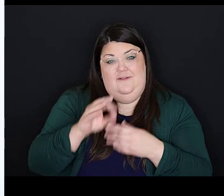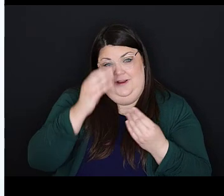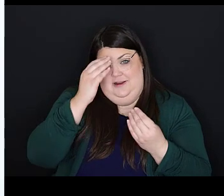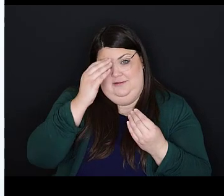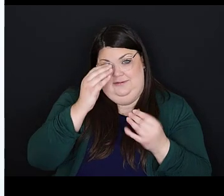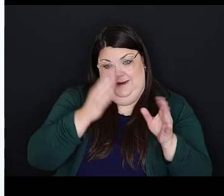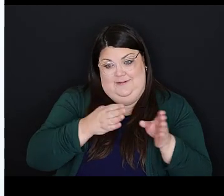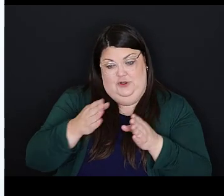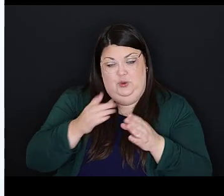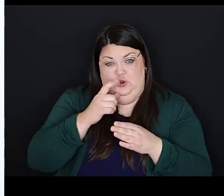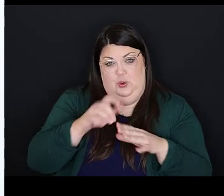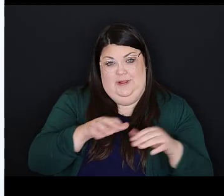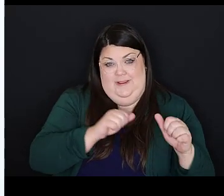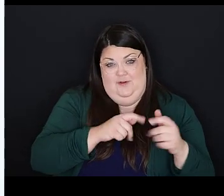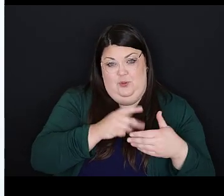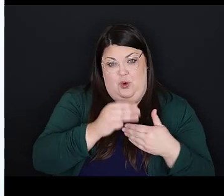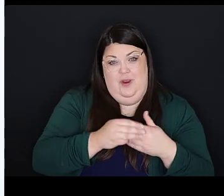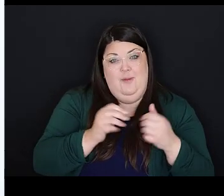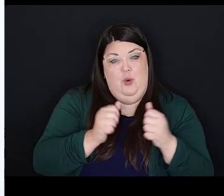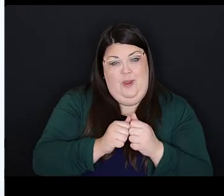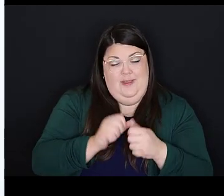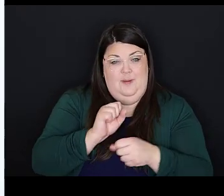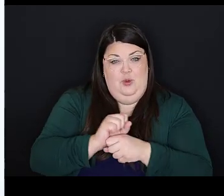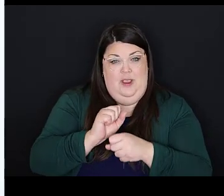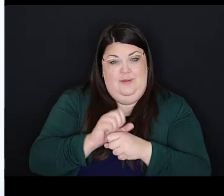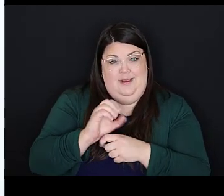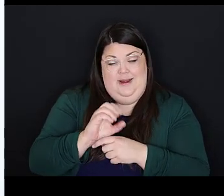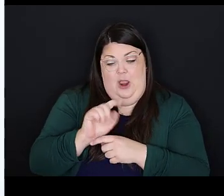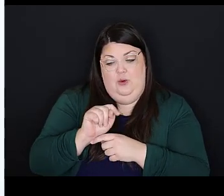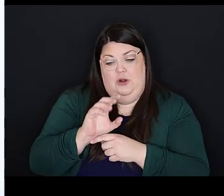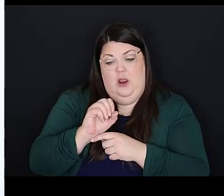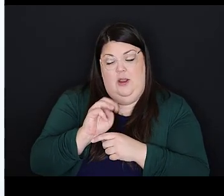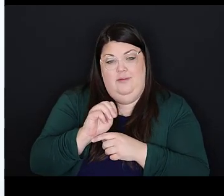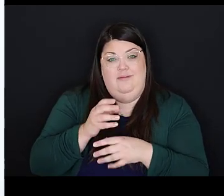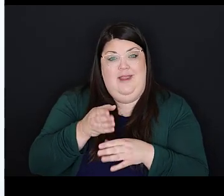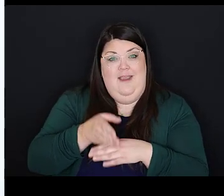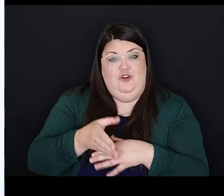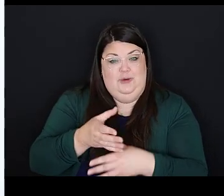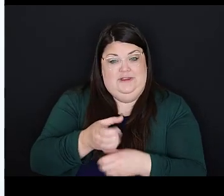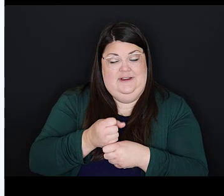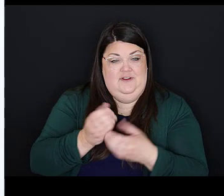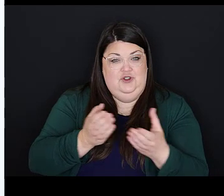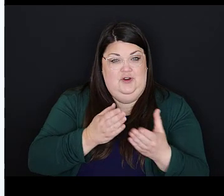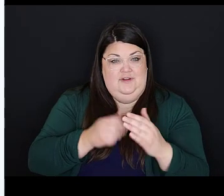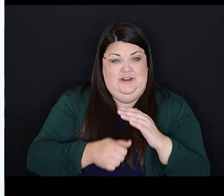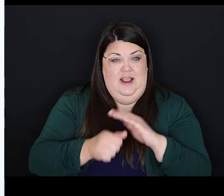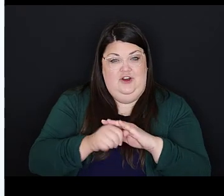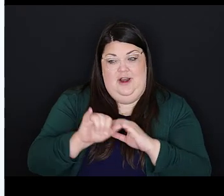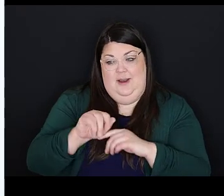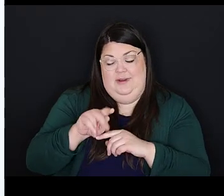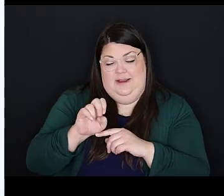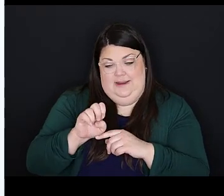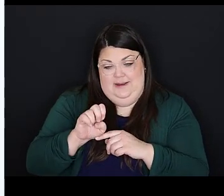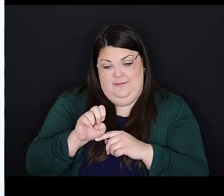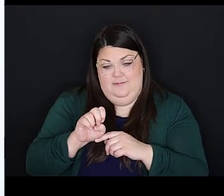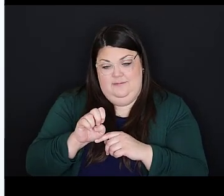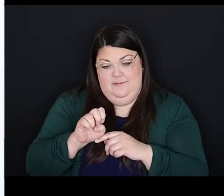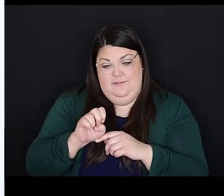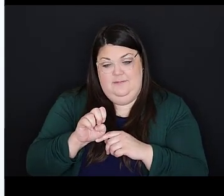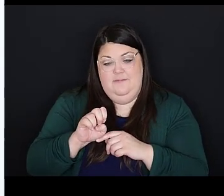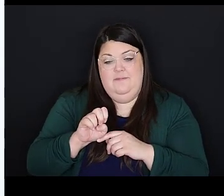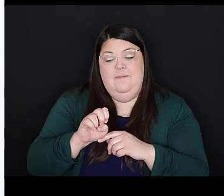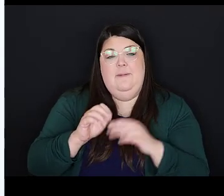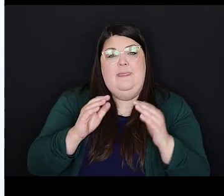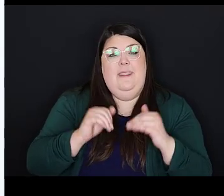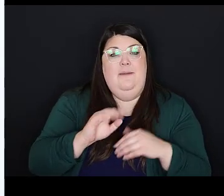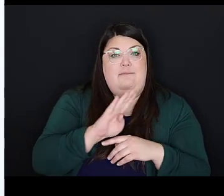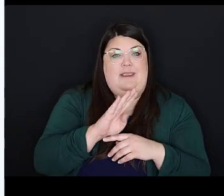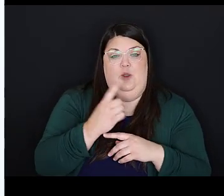who leave the program with an employment outcome after receiving services under an IPE. (b)(1) The